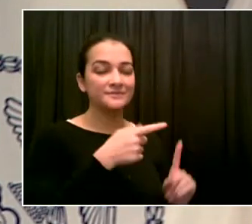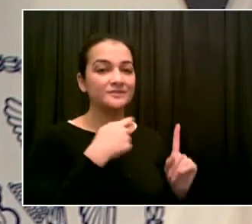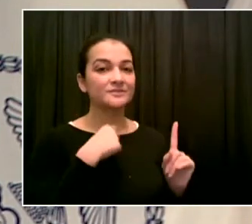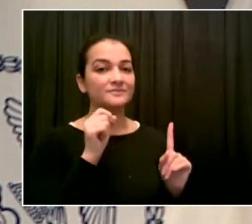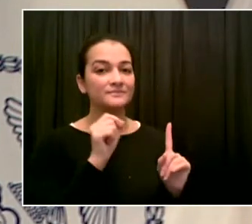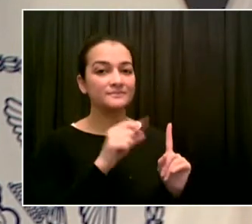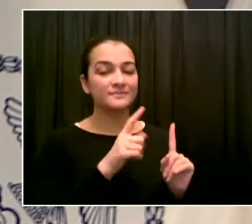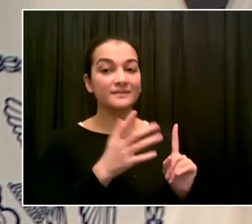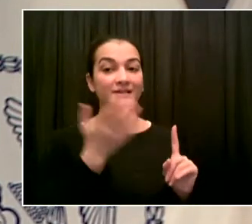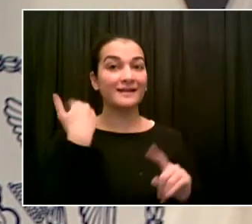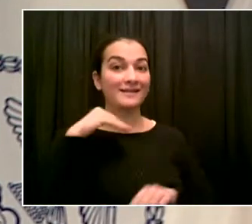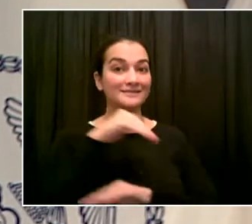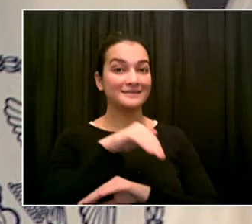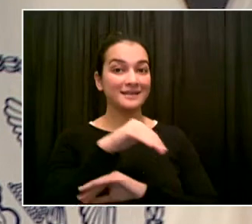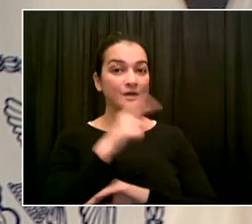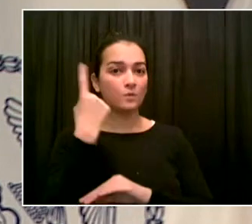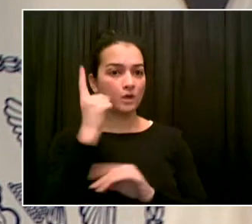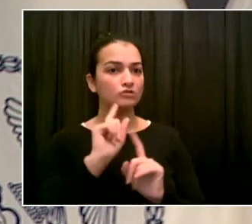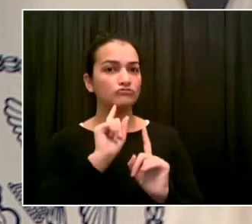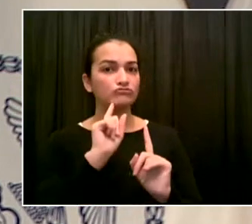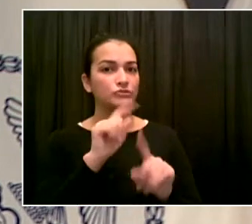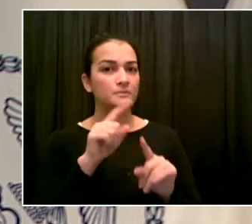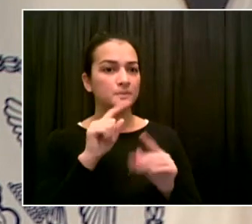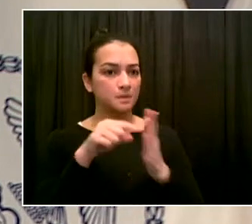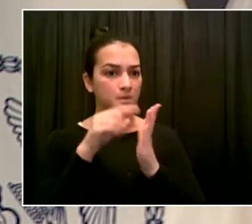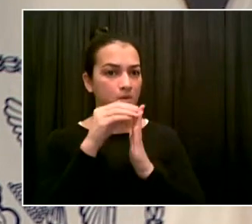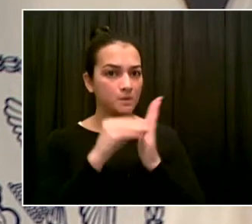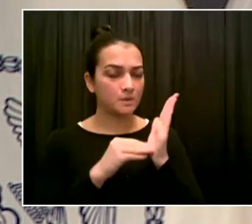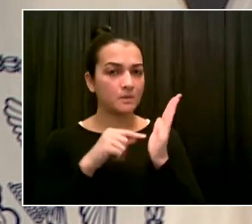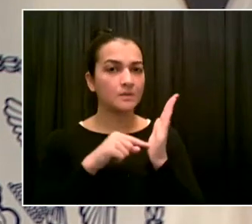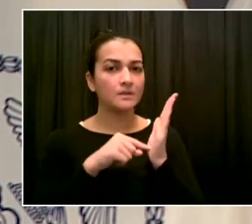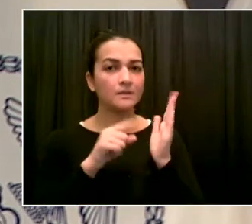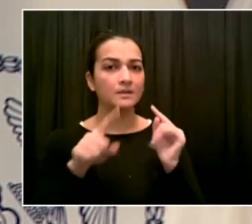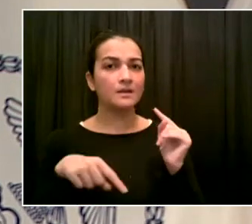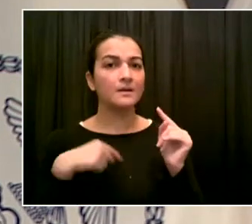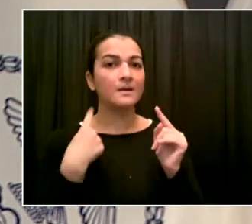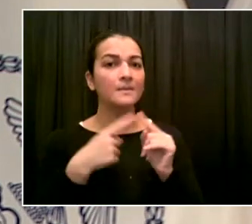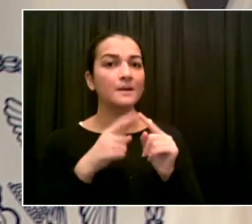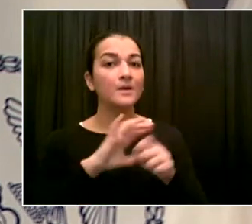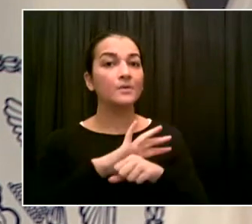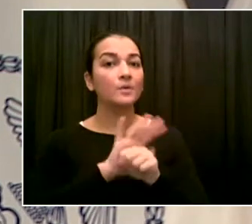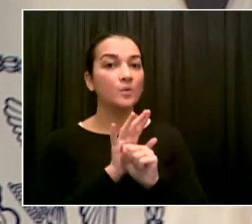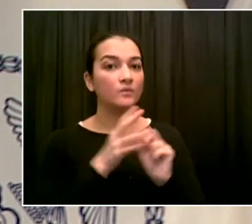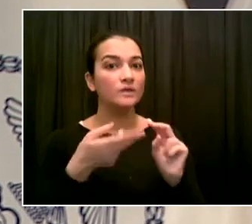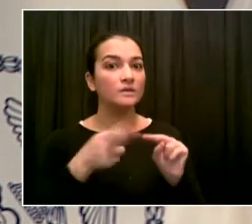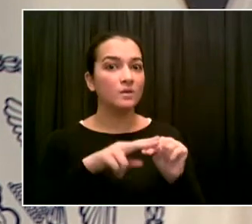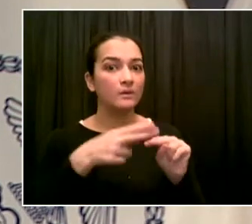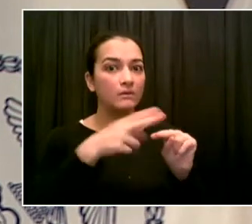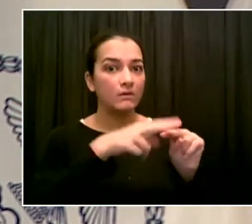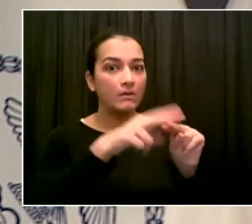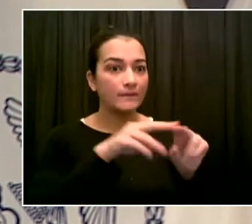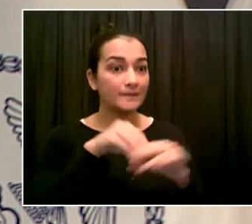MY QUESTION IS, THE REPORT ABOUT THE UPTICK OF